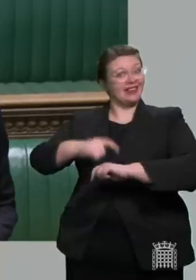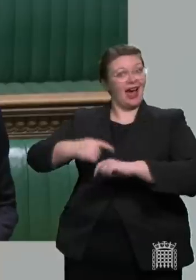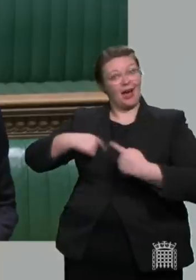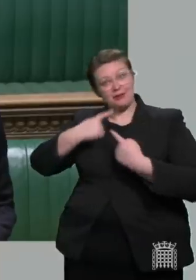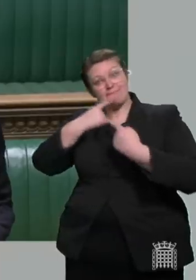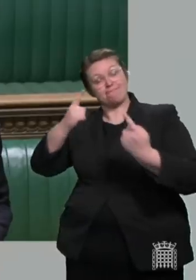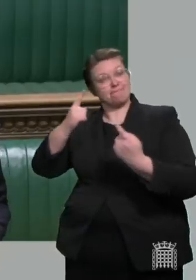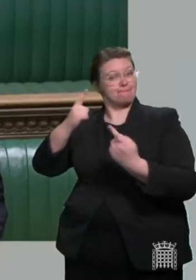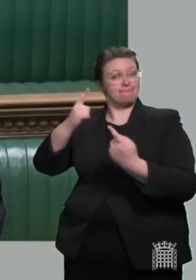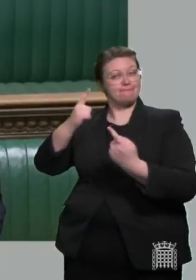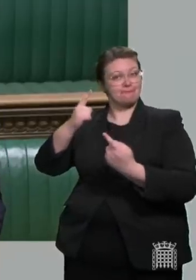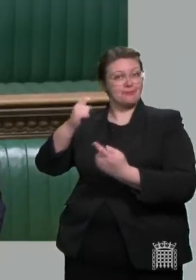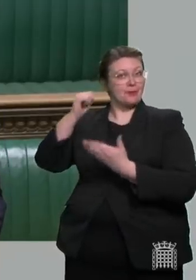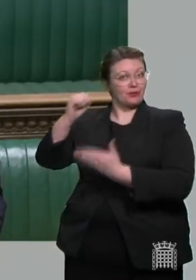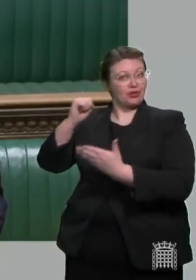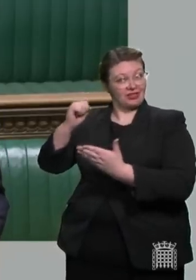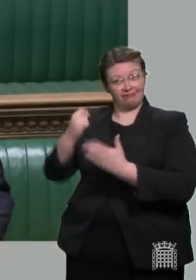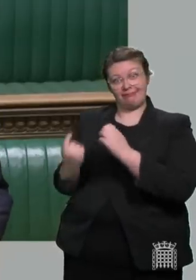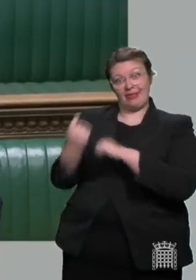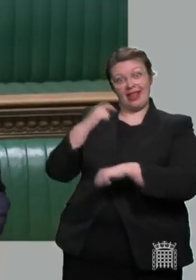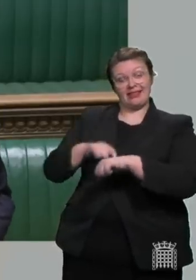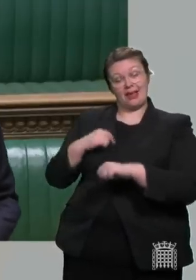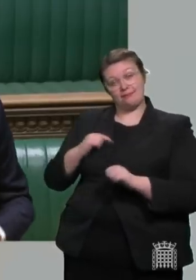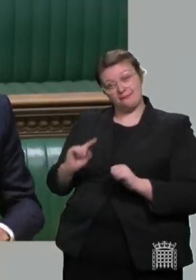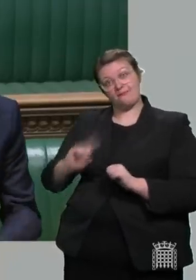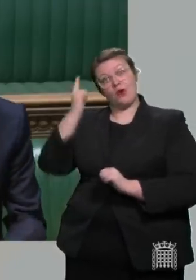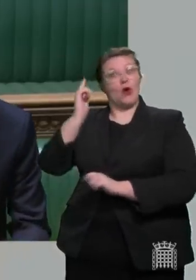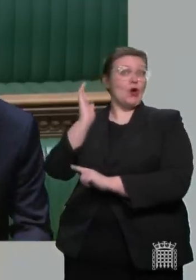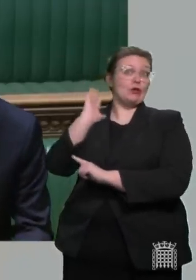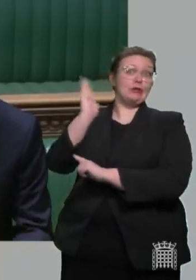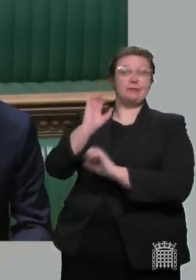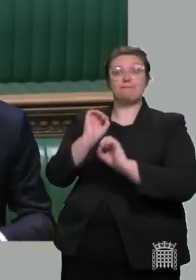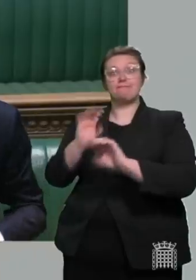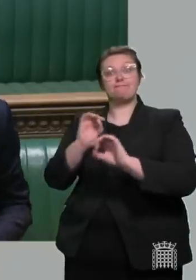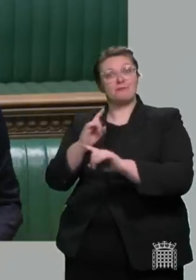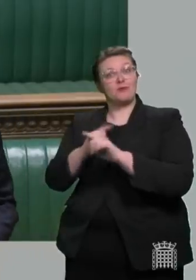to coronavirus. What was originally thought to be a temporary disruption to our way of life